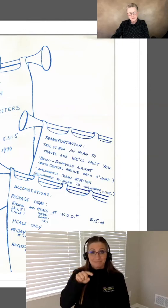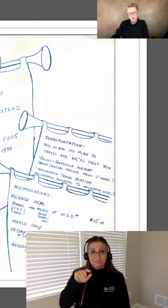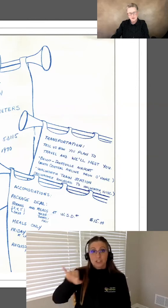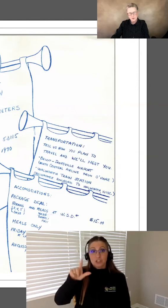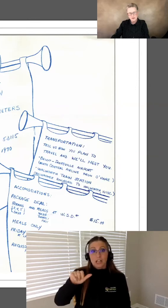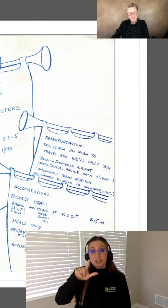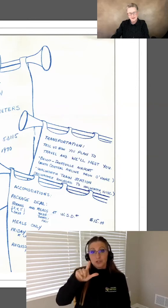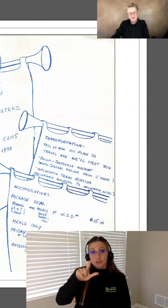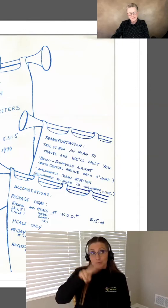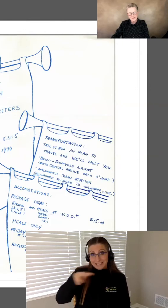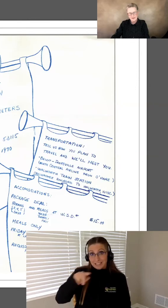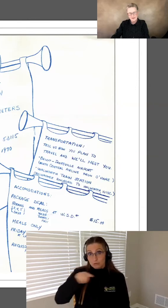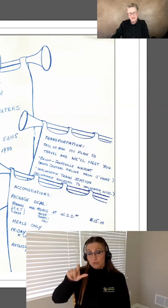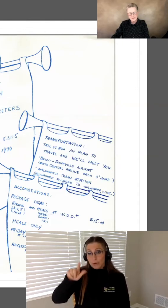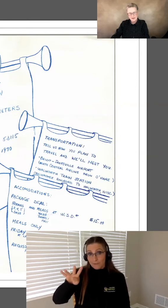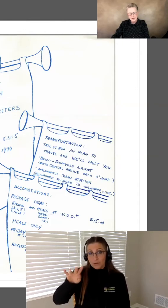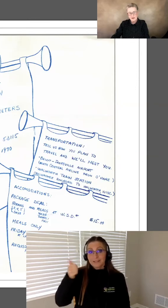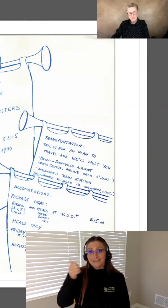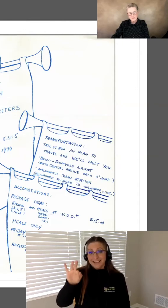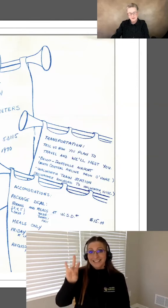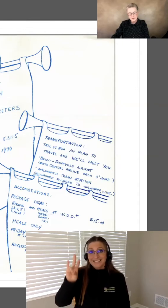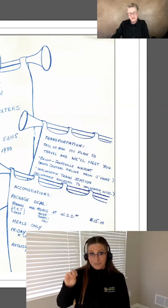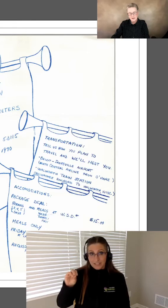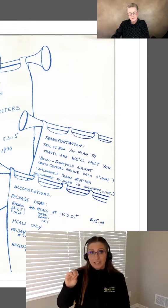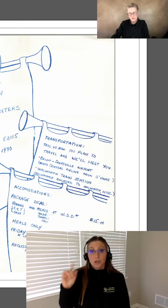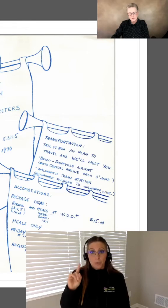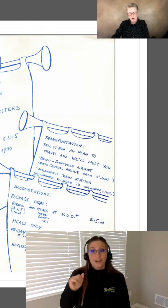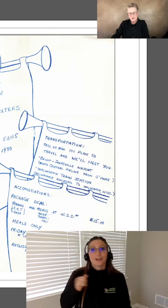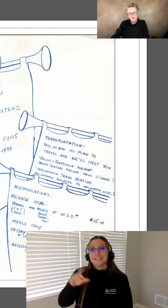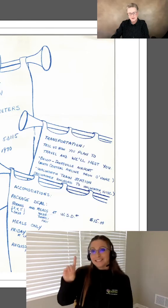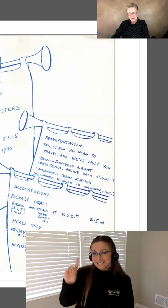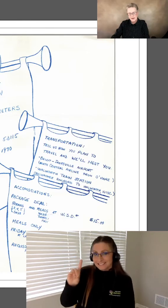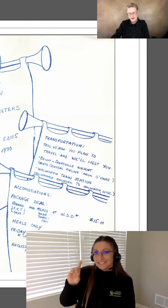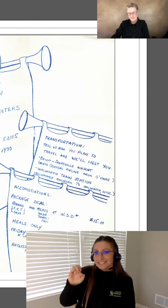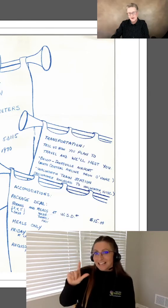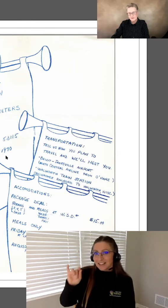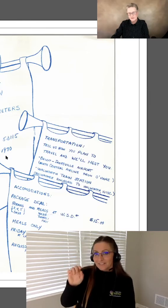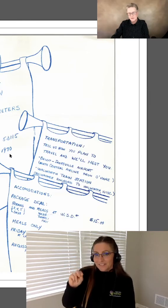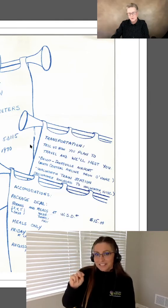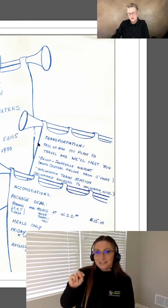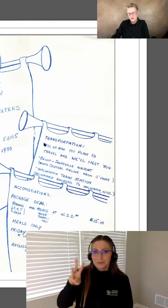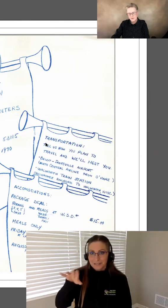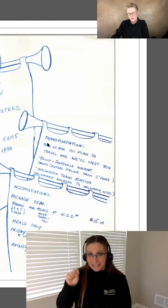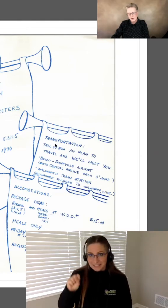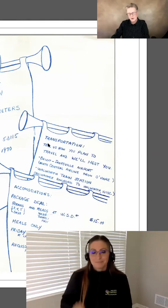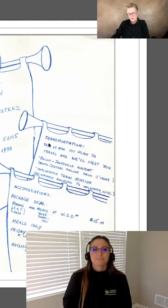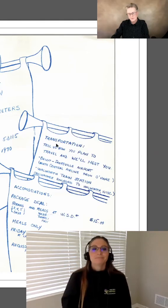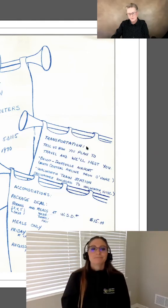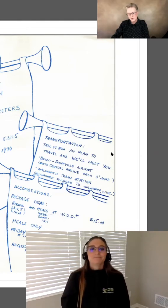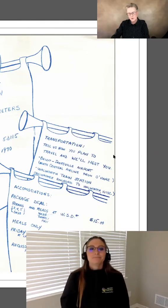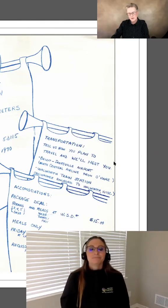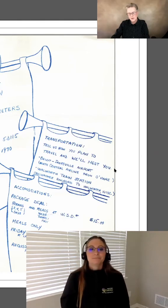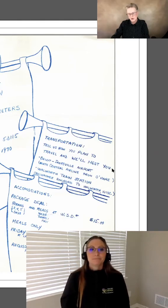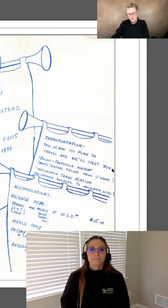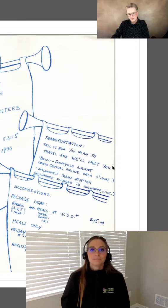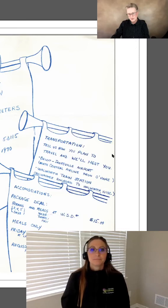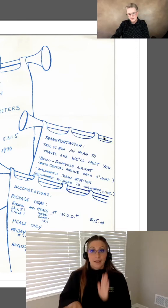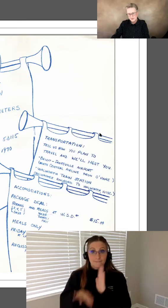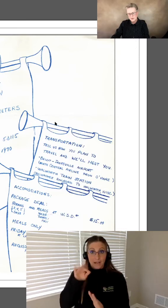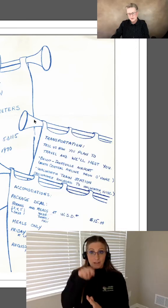24th in 1970 and it was in Delavan, Wisconsin, I found this from the newsletter and this was the